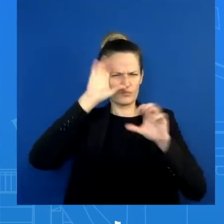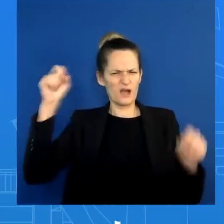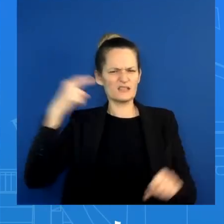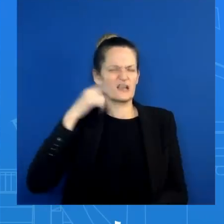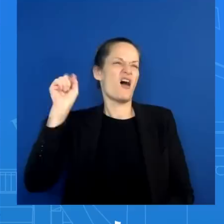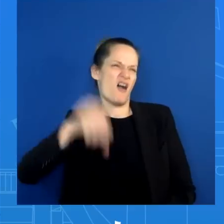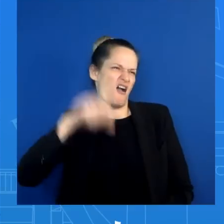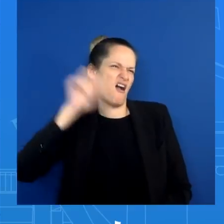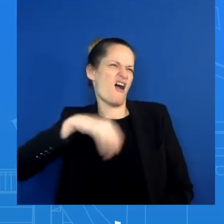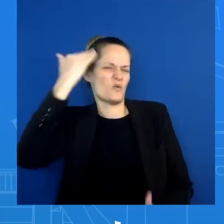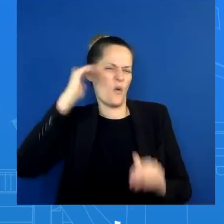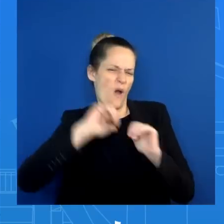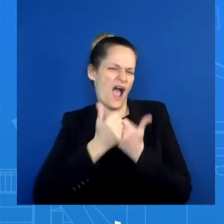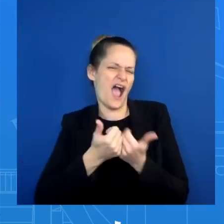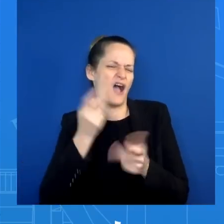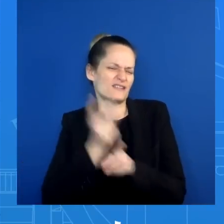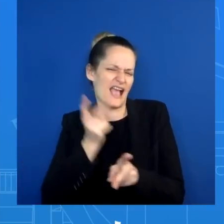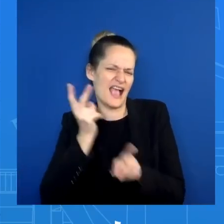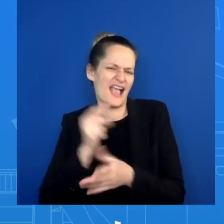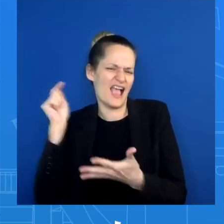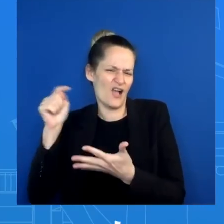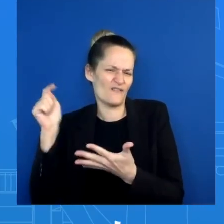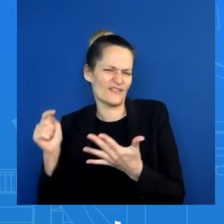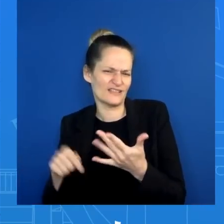Ms. Jean-Pierre: So we do we so this again,